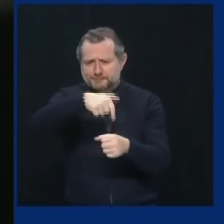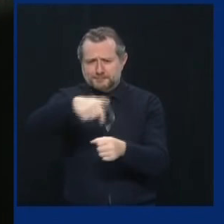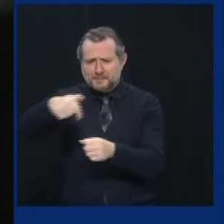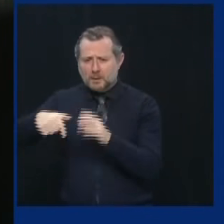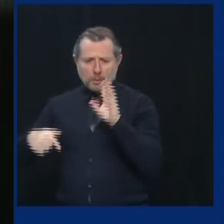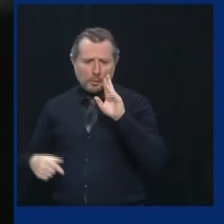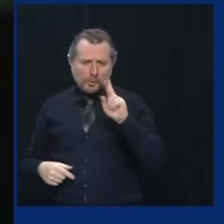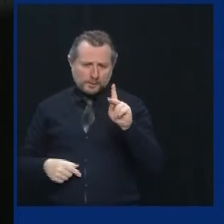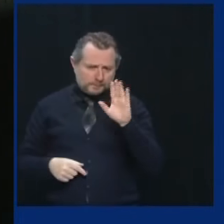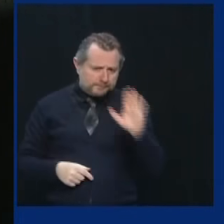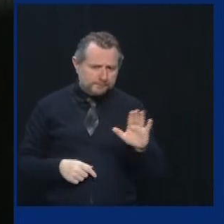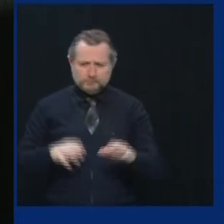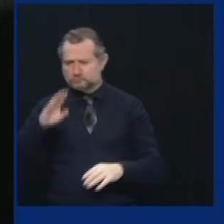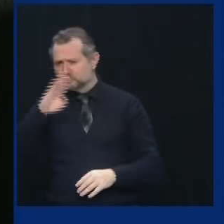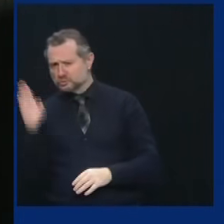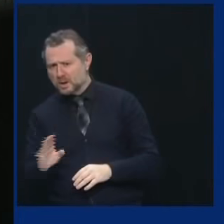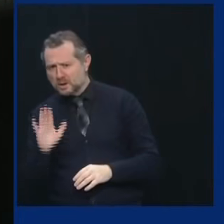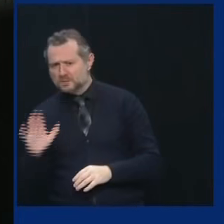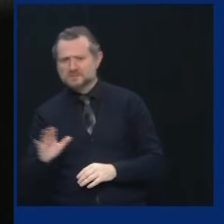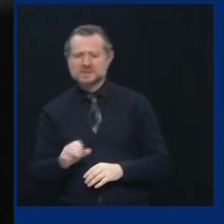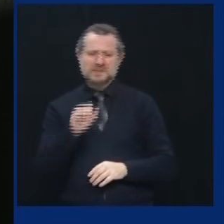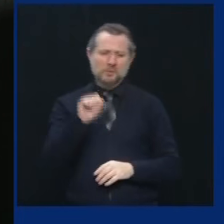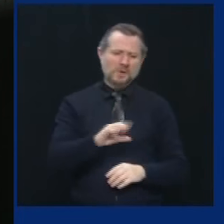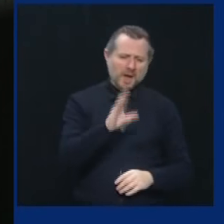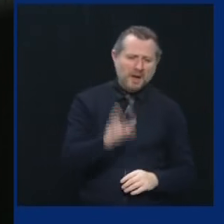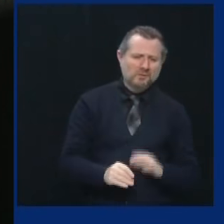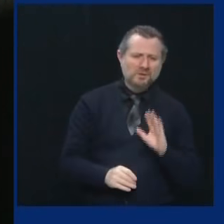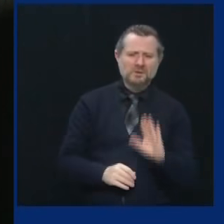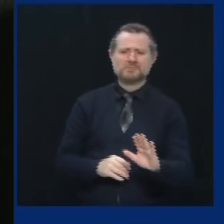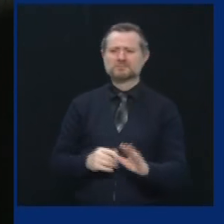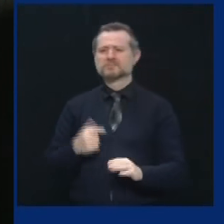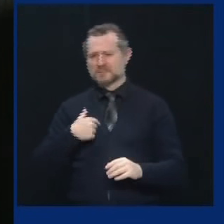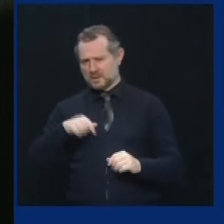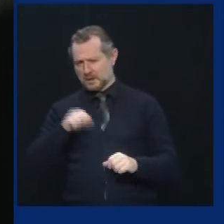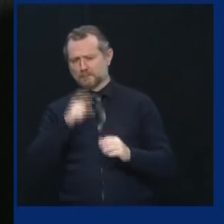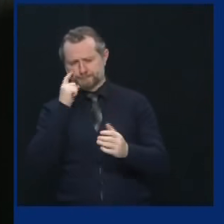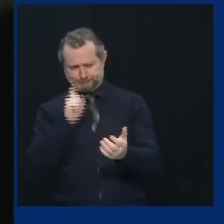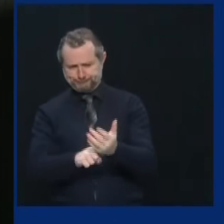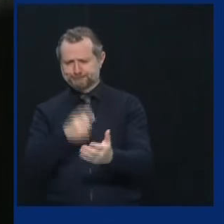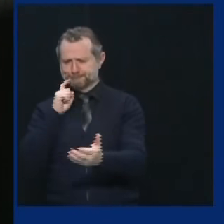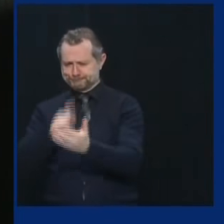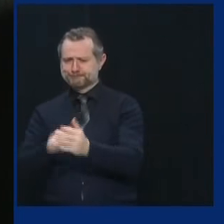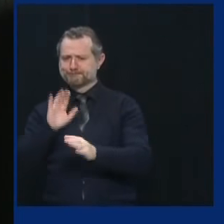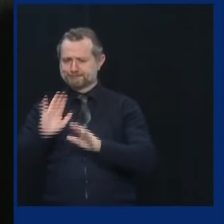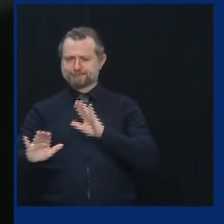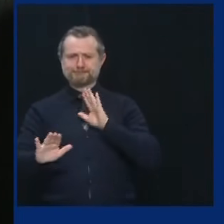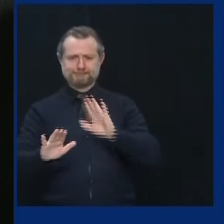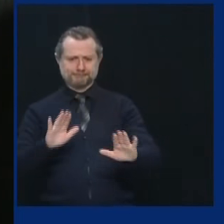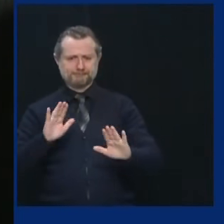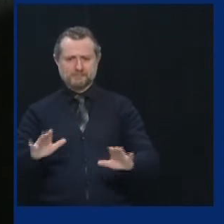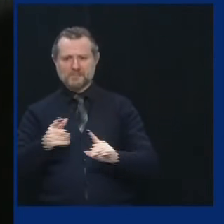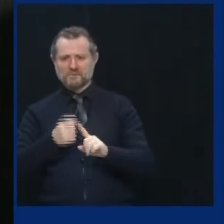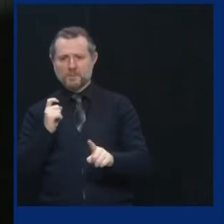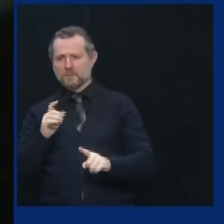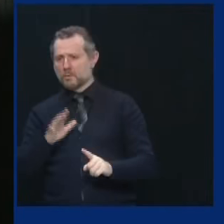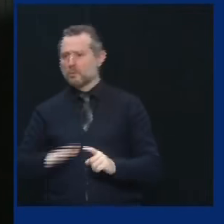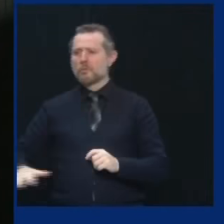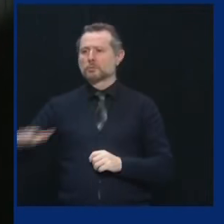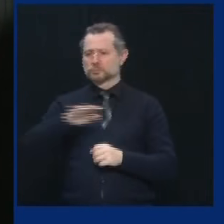BUYING IT AND THE PRODUCTION